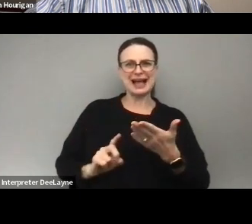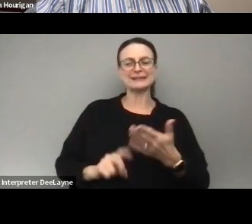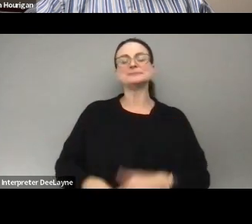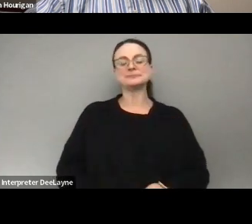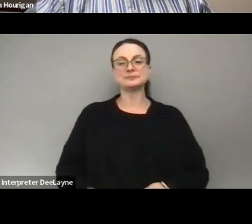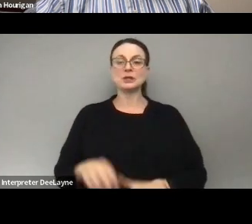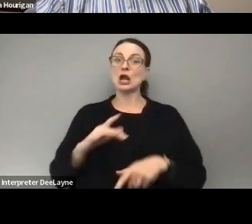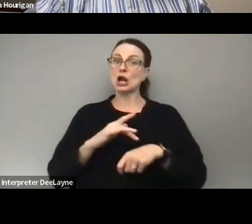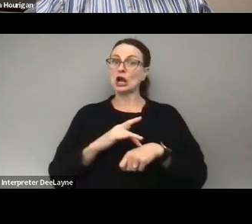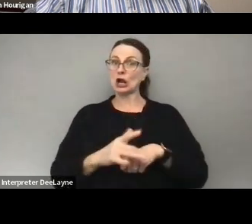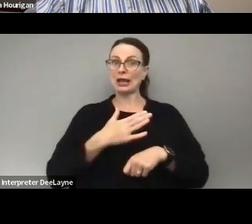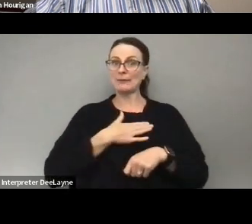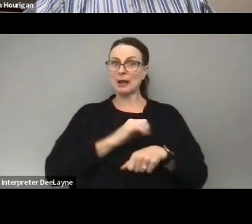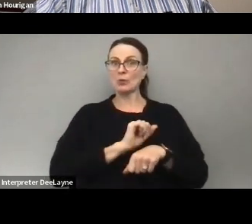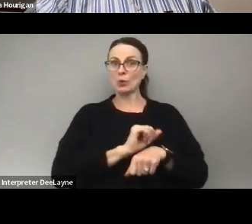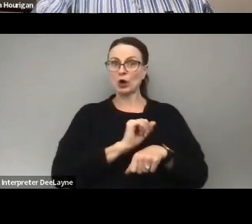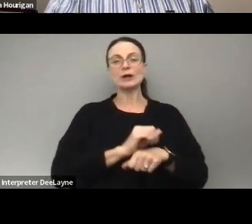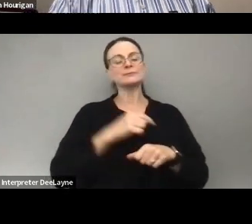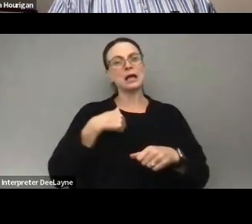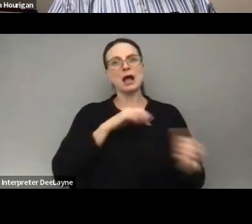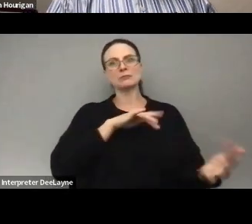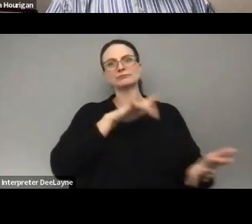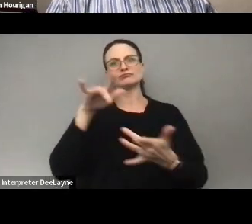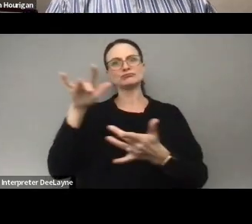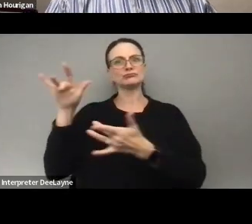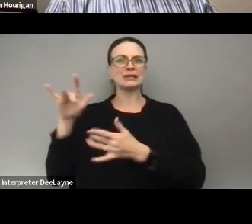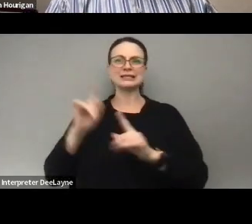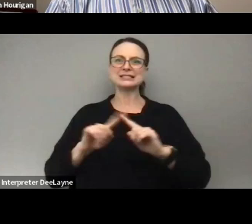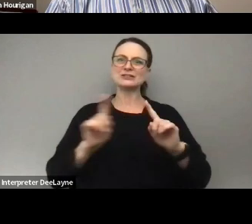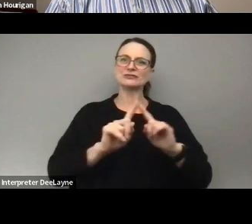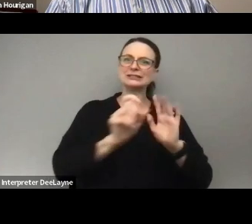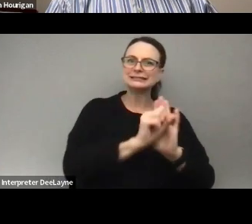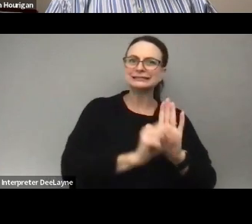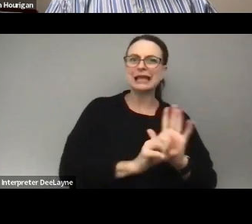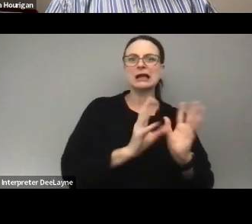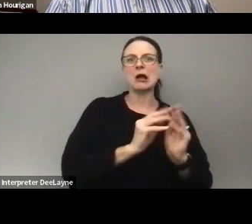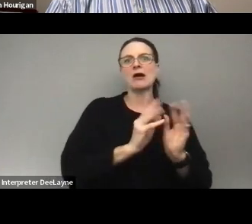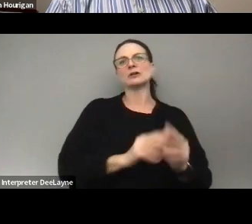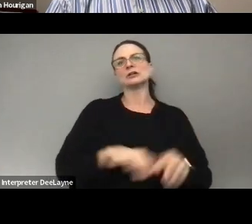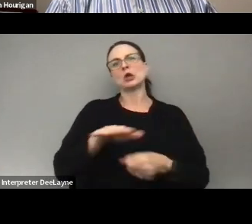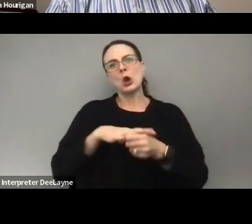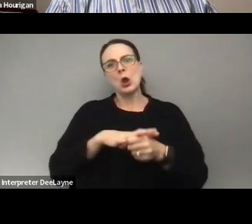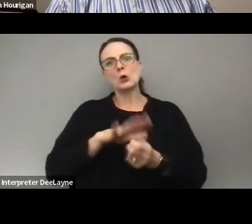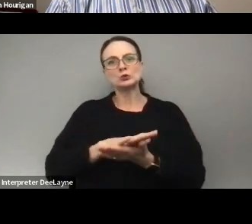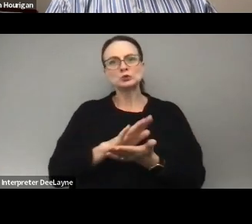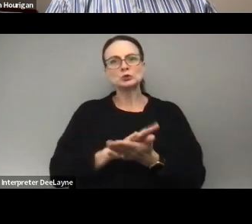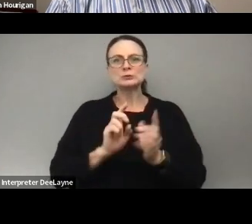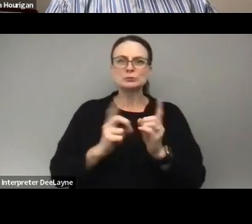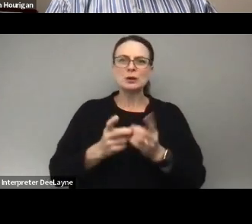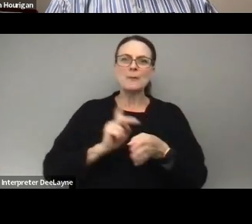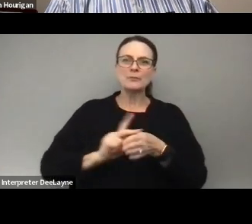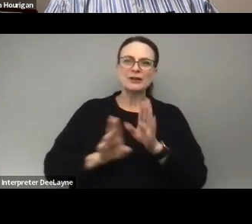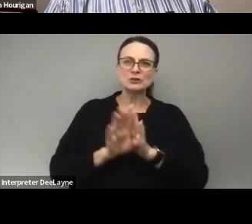I was traveling a lot to state conferences and local school district professional development.